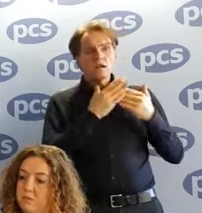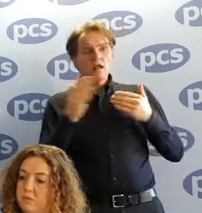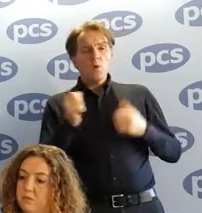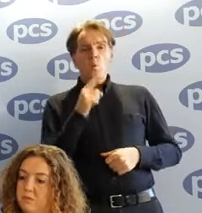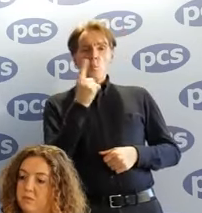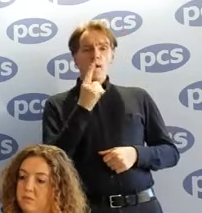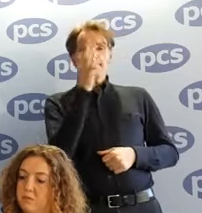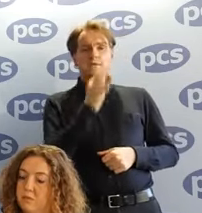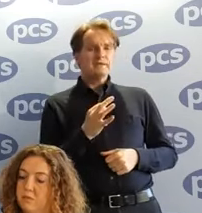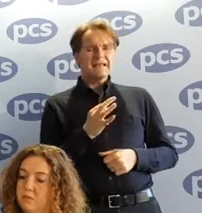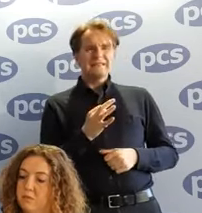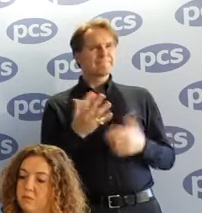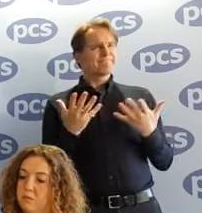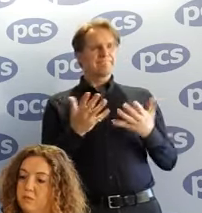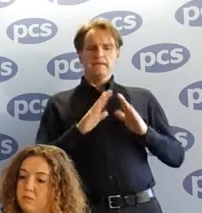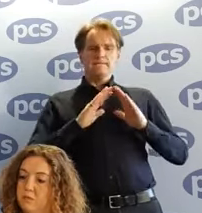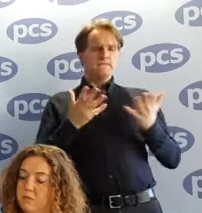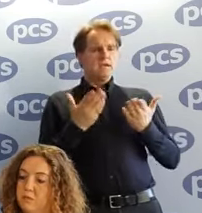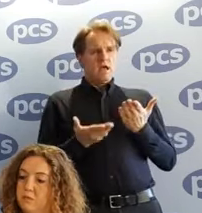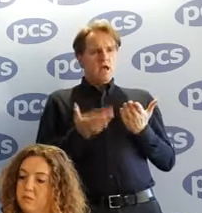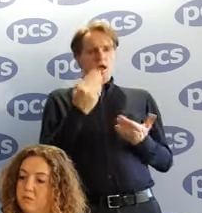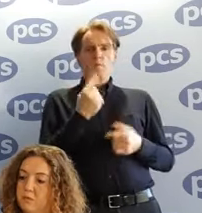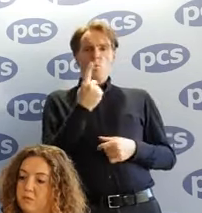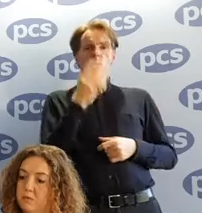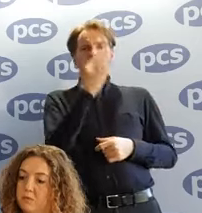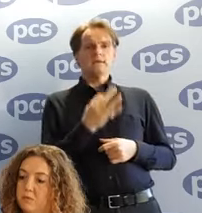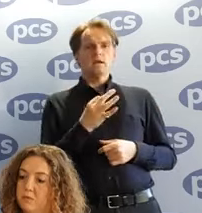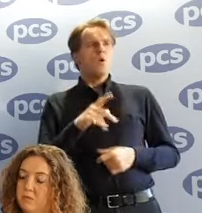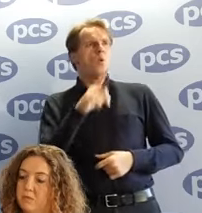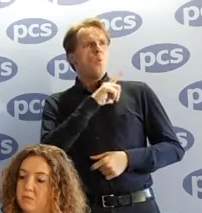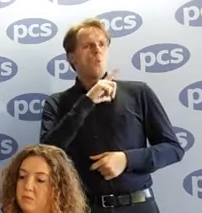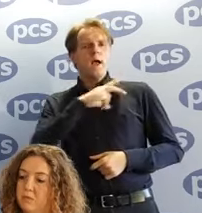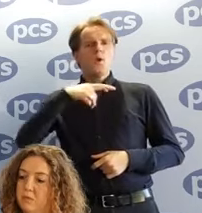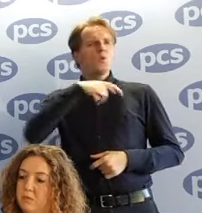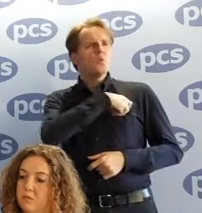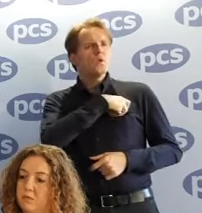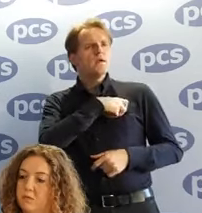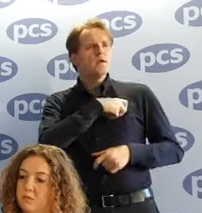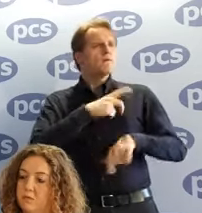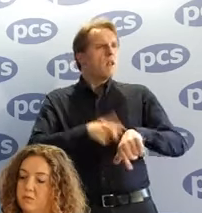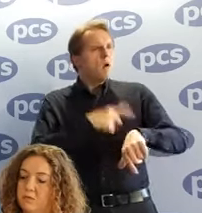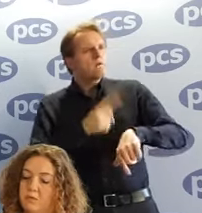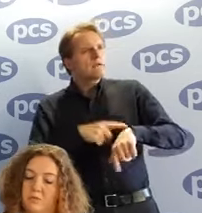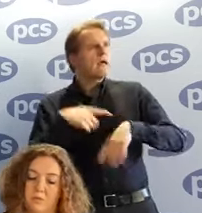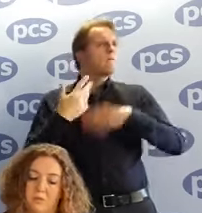full 1% why has it taken the union so long to do anything meaningful about it?